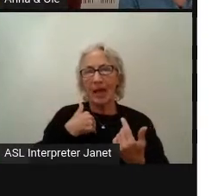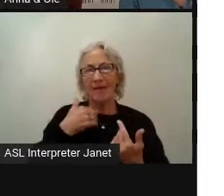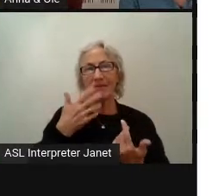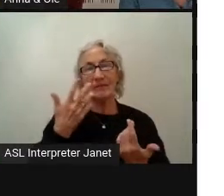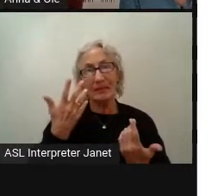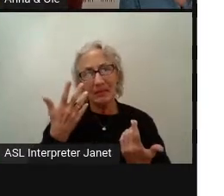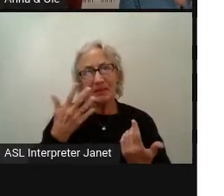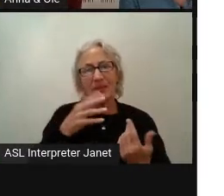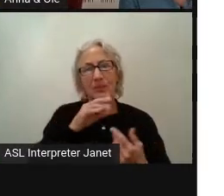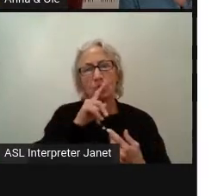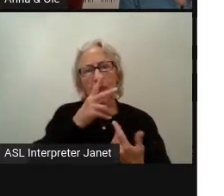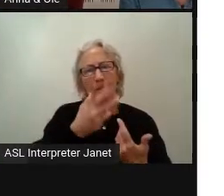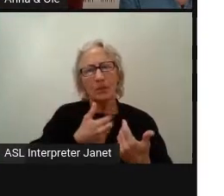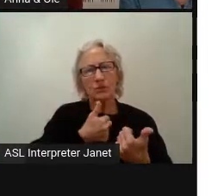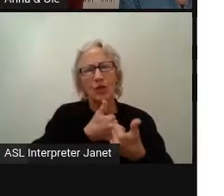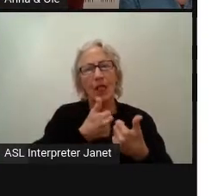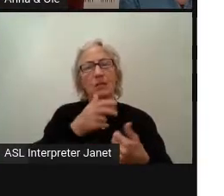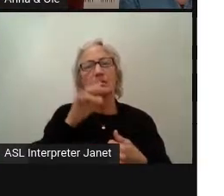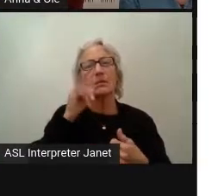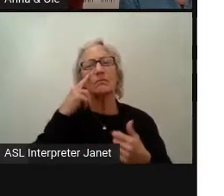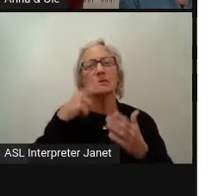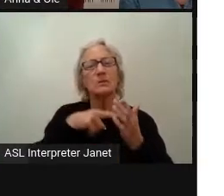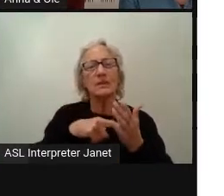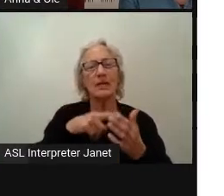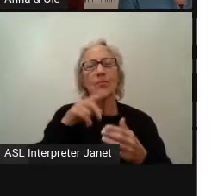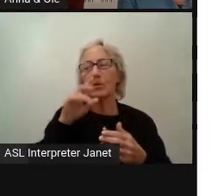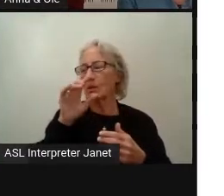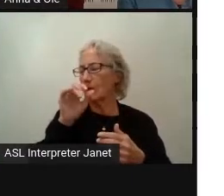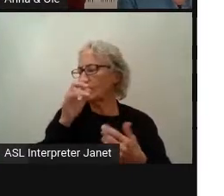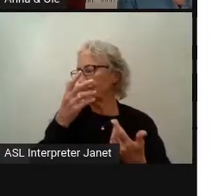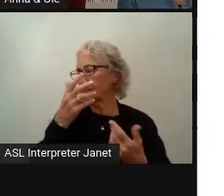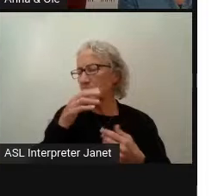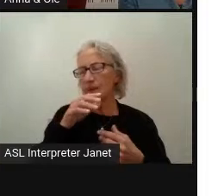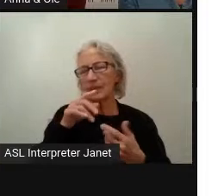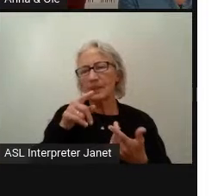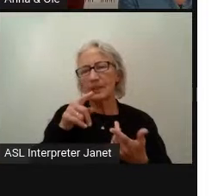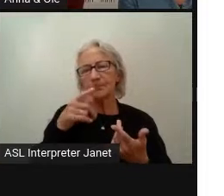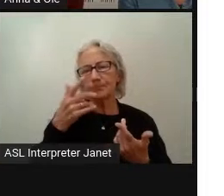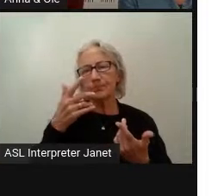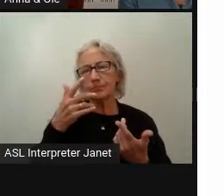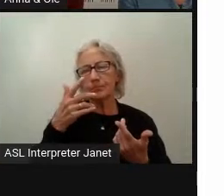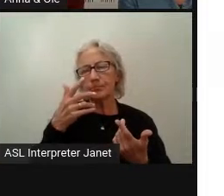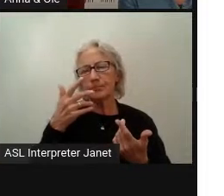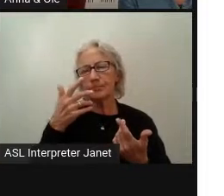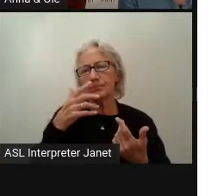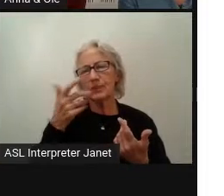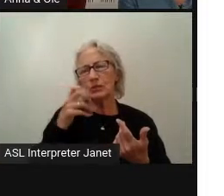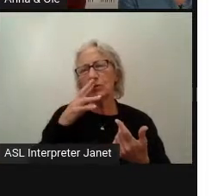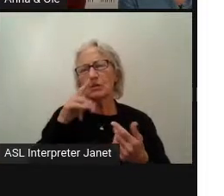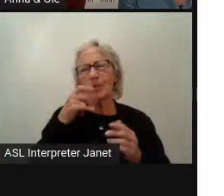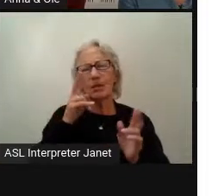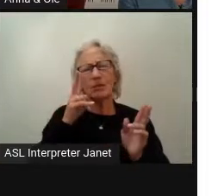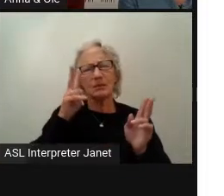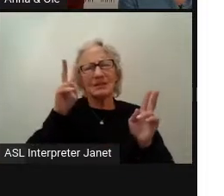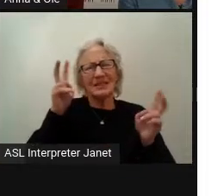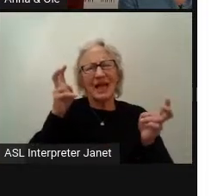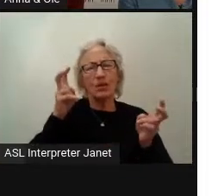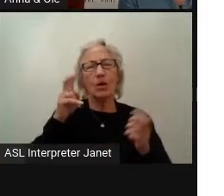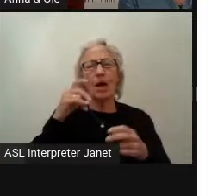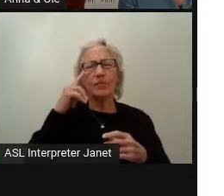is it a problem that we have when it comes to accessibility? Is a technical problem or a user problem? Because some of the feedback we get is hard. For